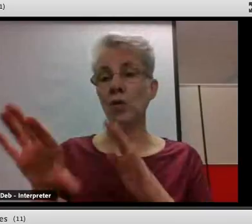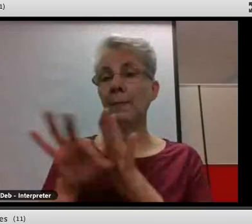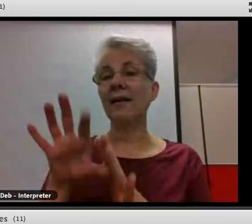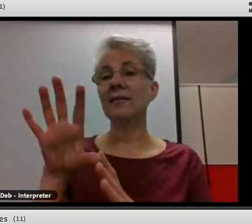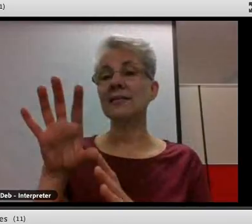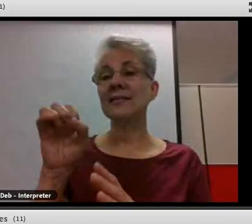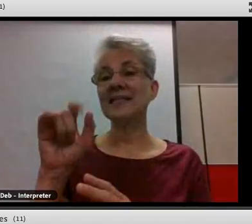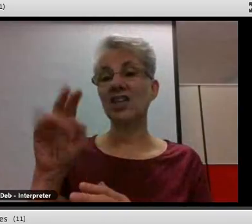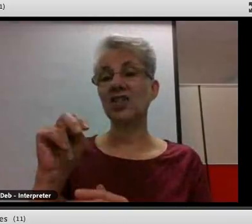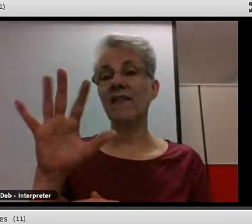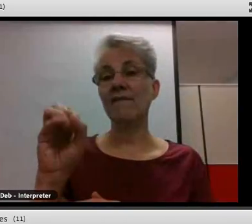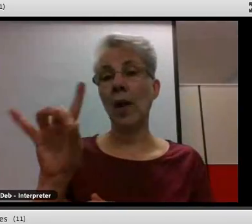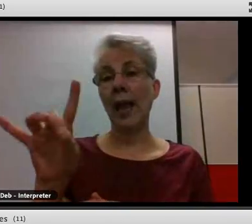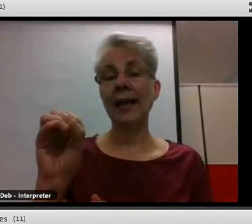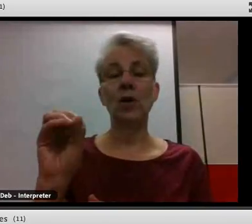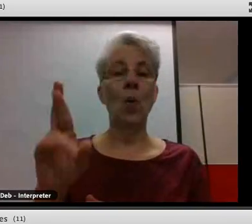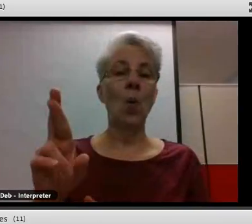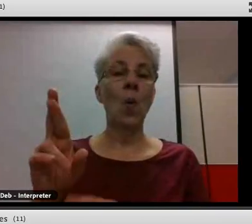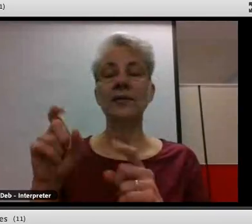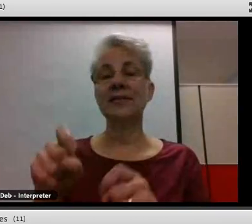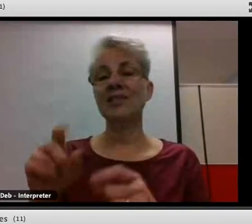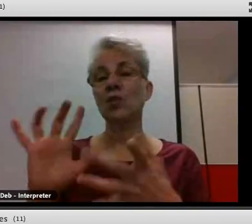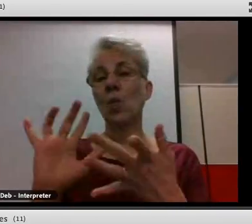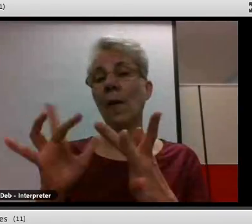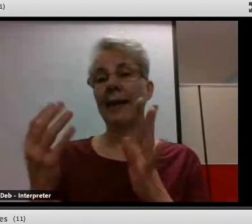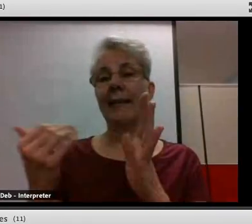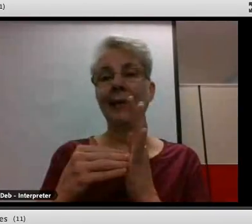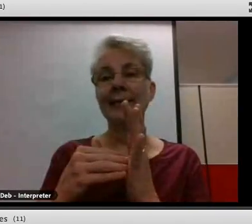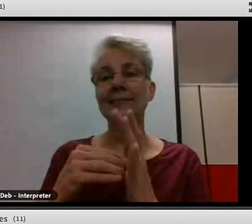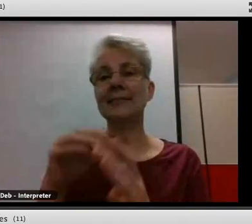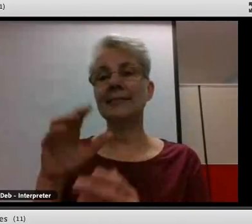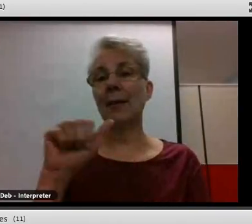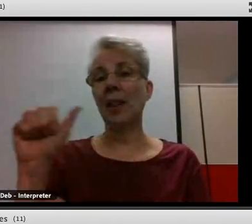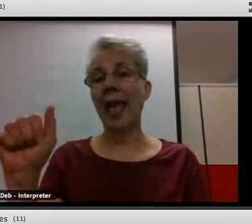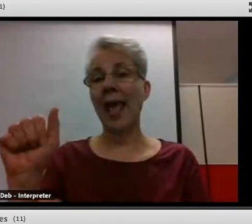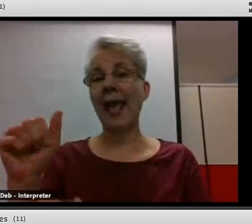So I just wanted to show you. That's a way you can quickly look at your site to see if --